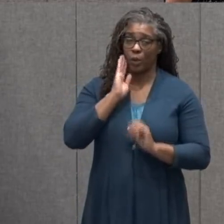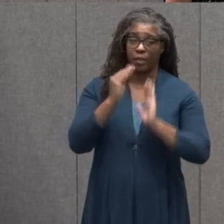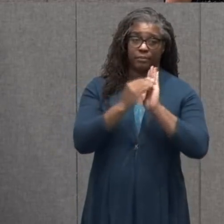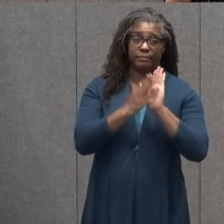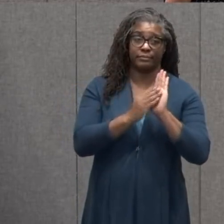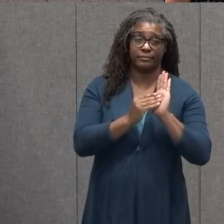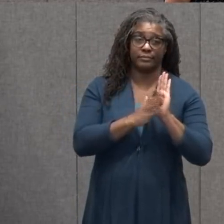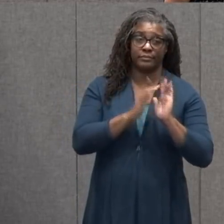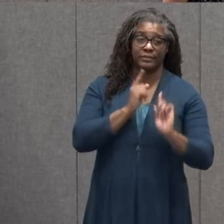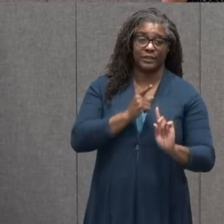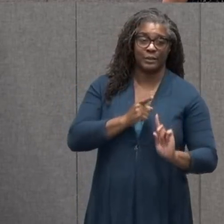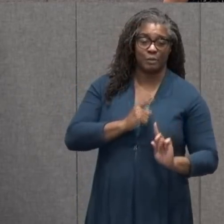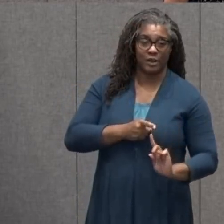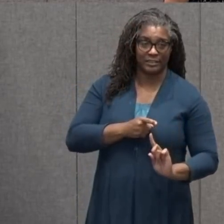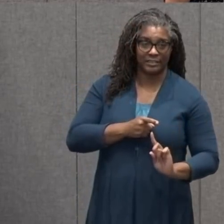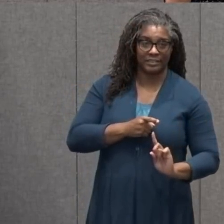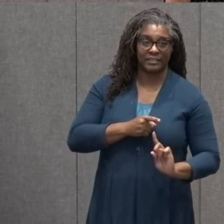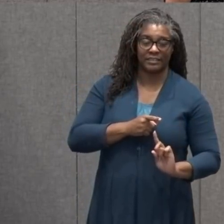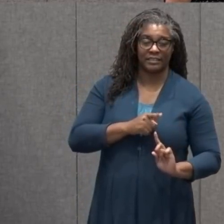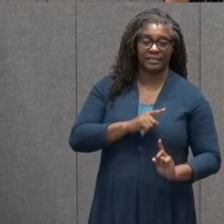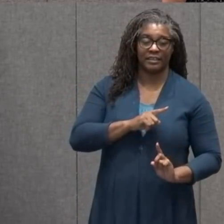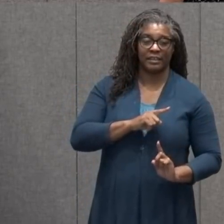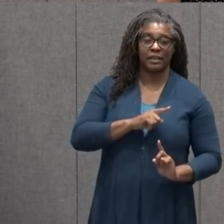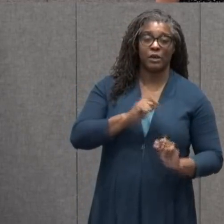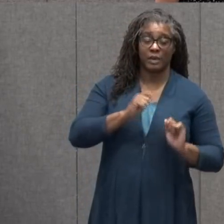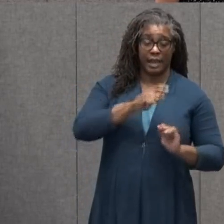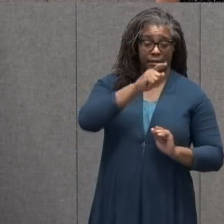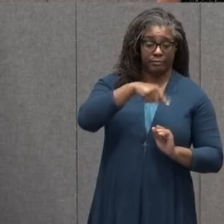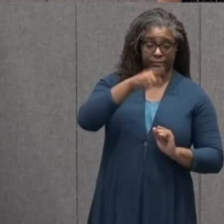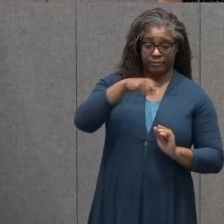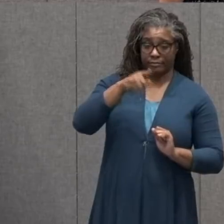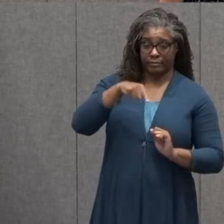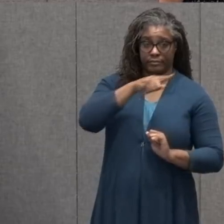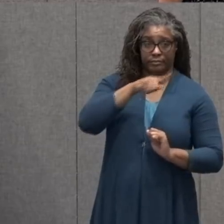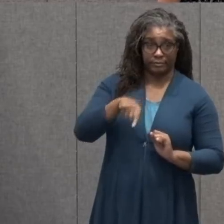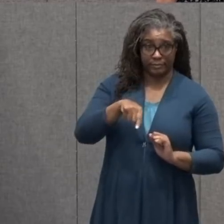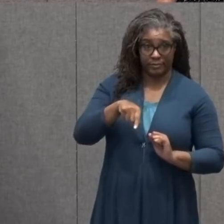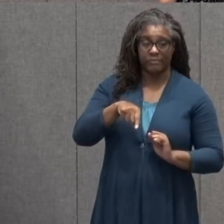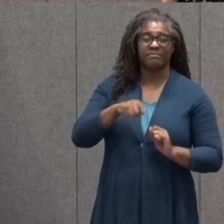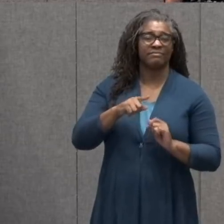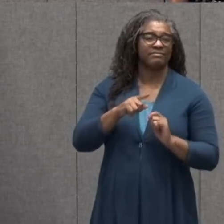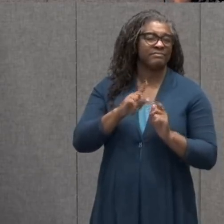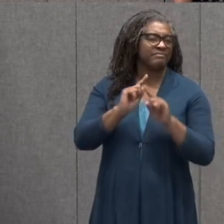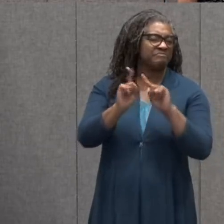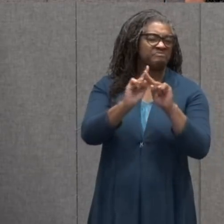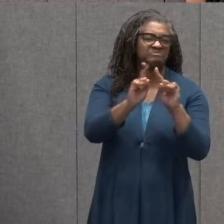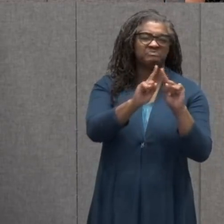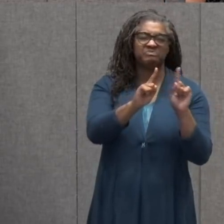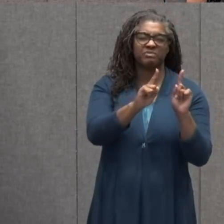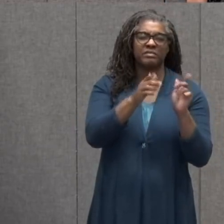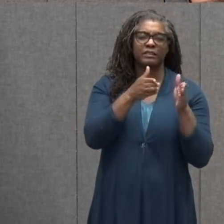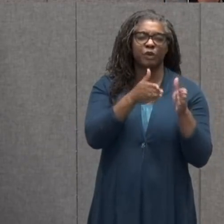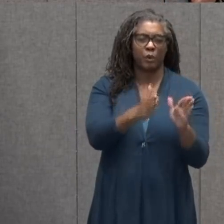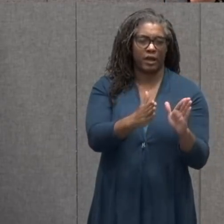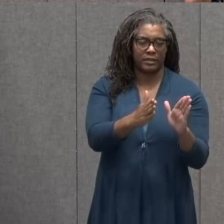We can use tallies, or we could, you could use a lot of different things to keep score. - I think Mr. Ryan taught you how to use tally marks,